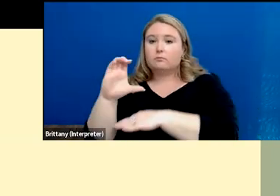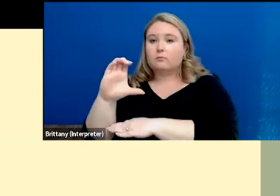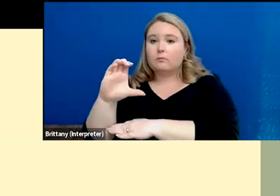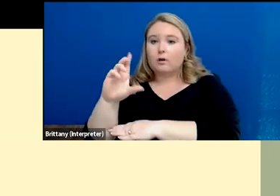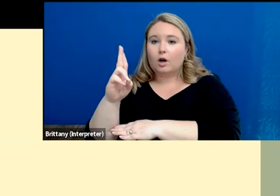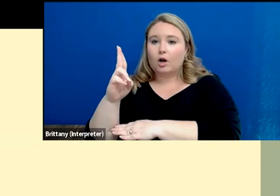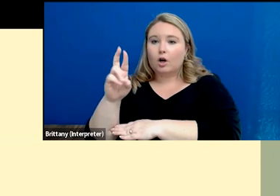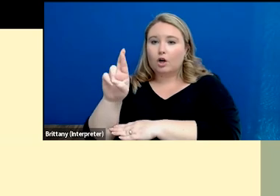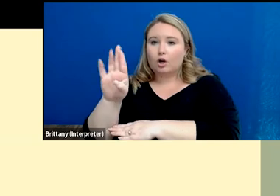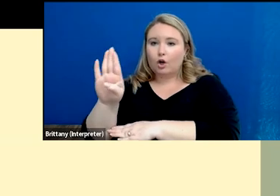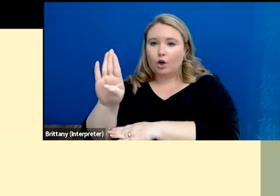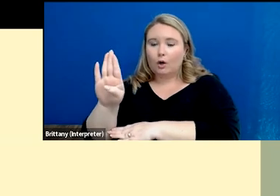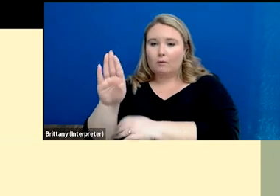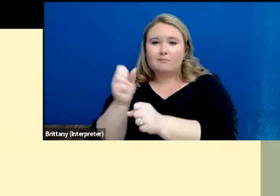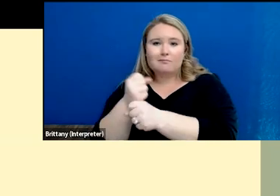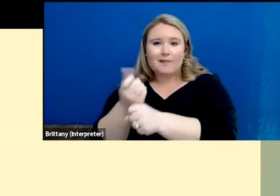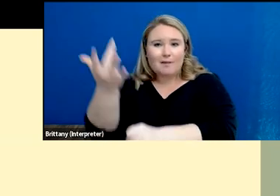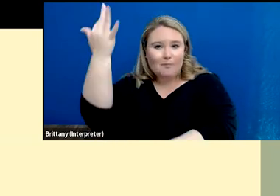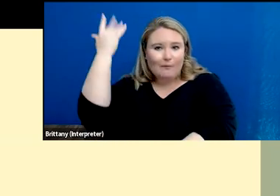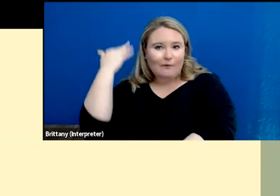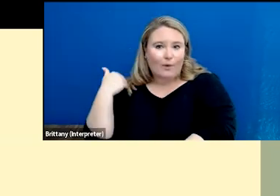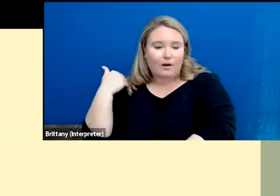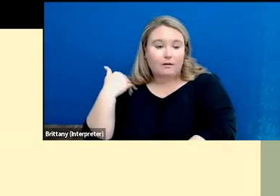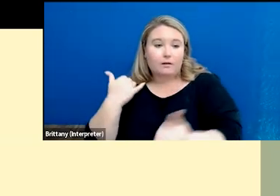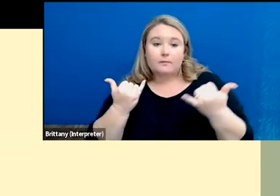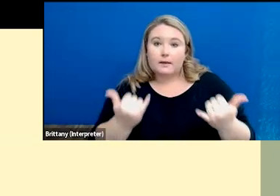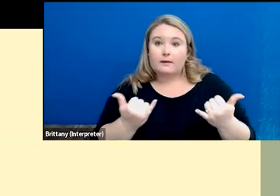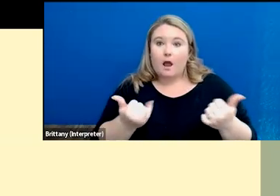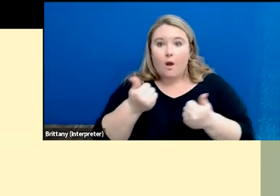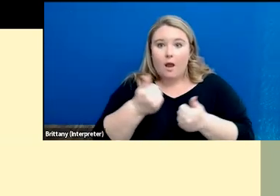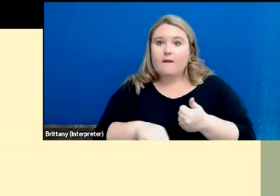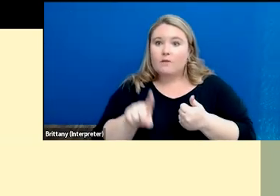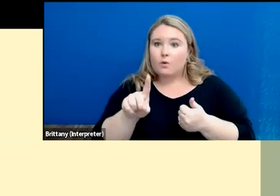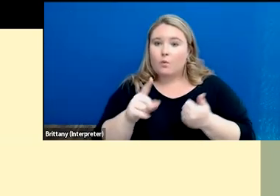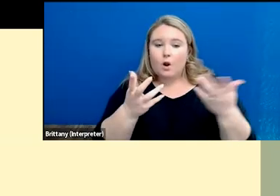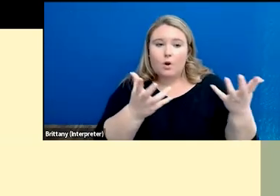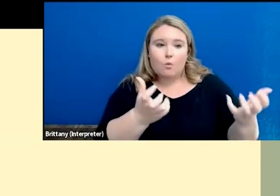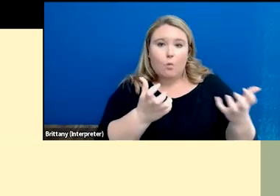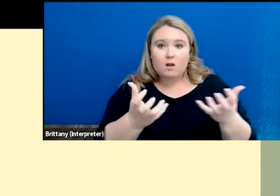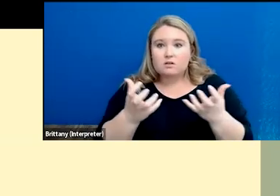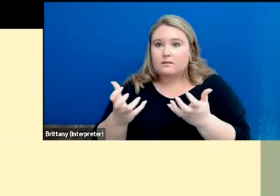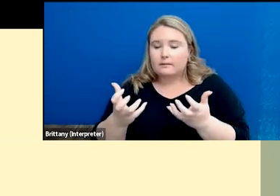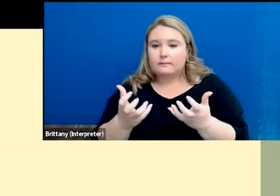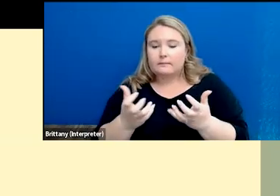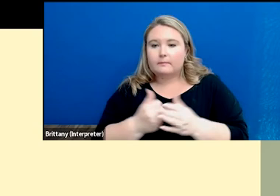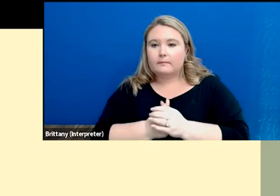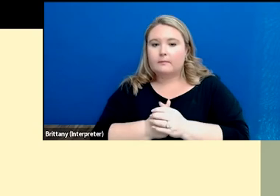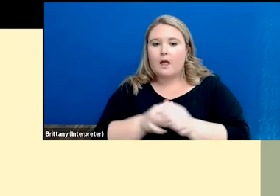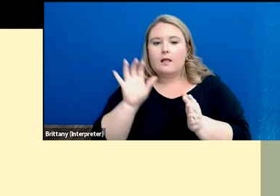but now everybody wants them, and when they're not in a certain community, you miss them. So that is something that was done for one purpose